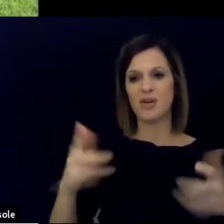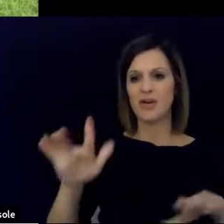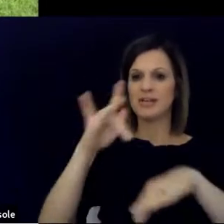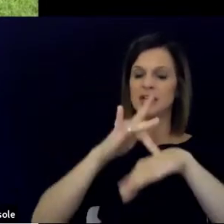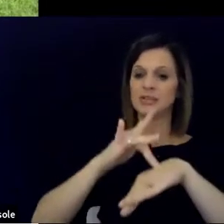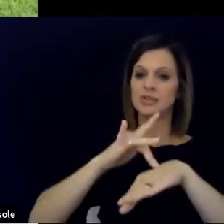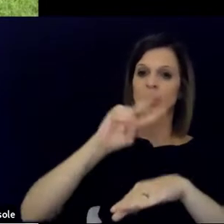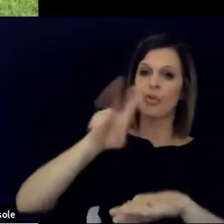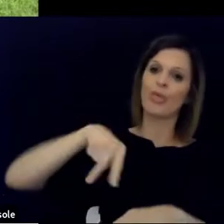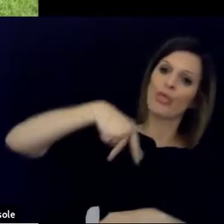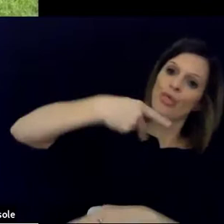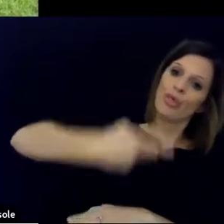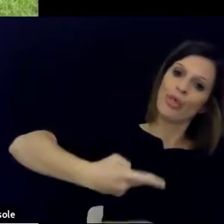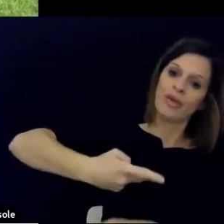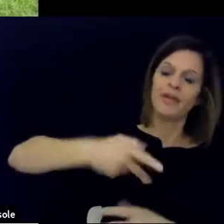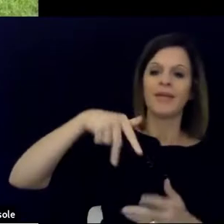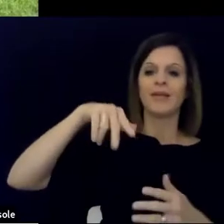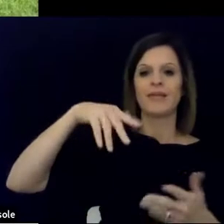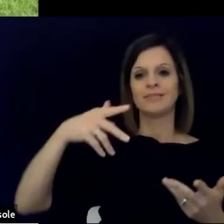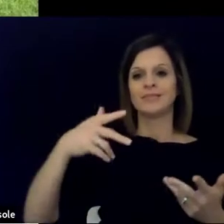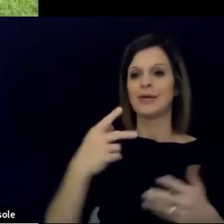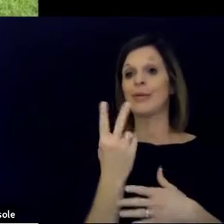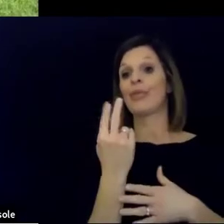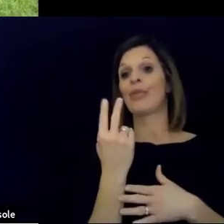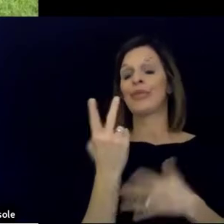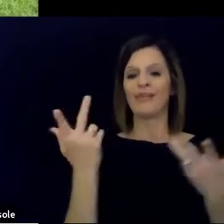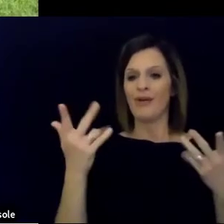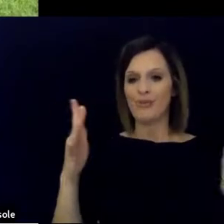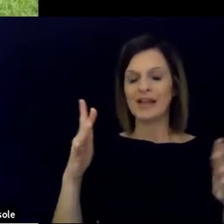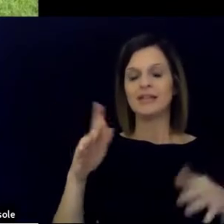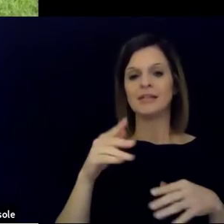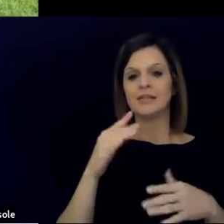If you think about it, if my sensory systems are messed up,